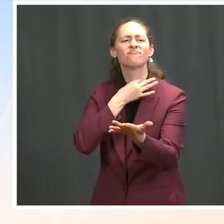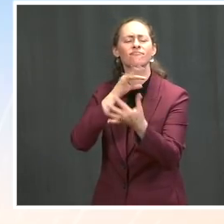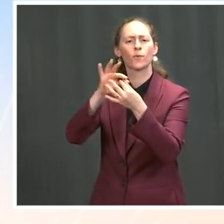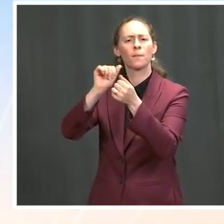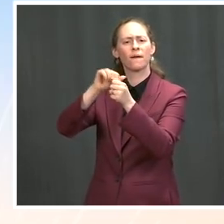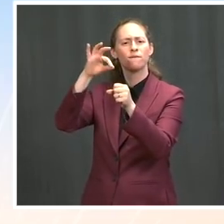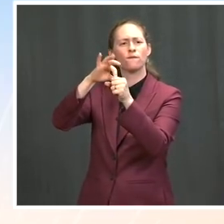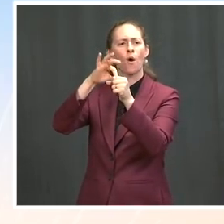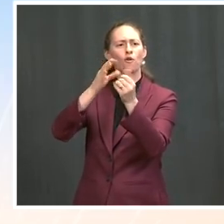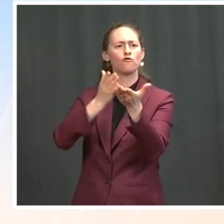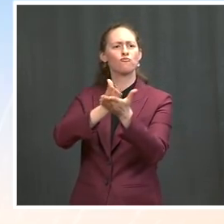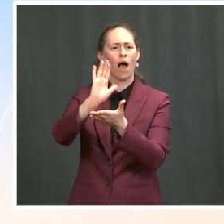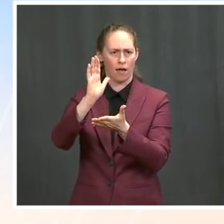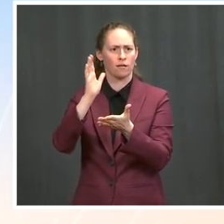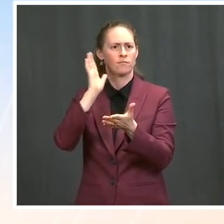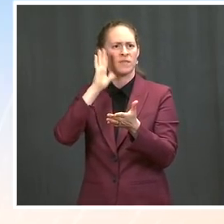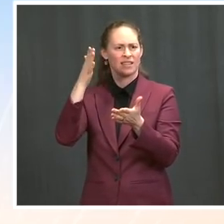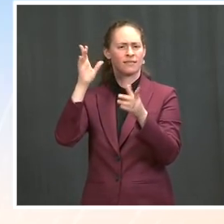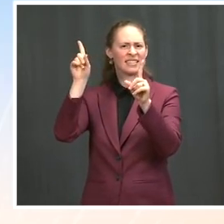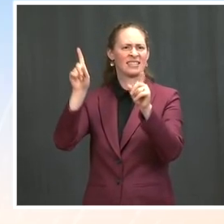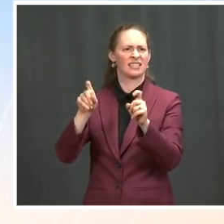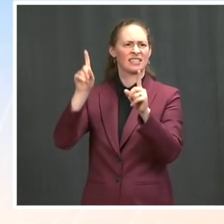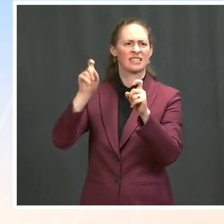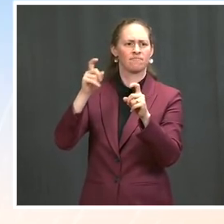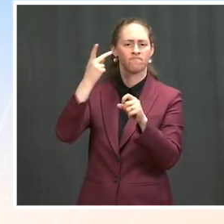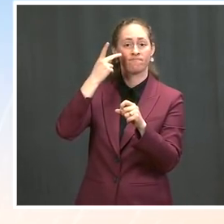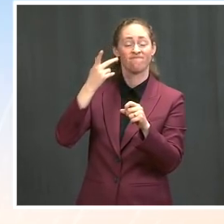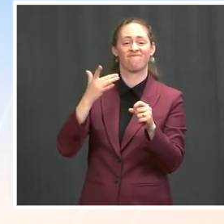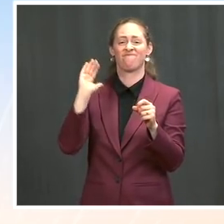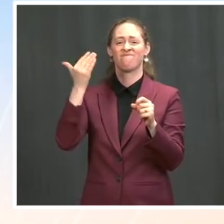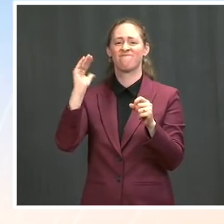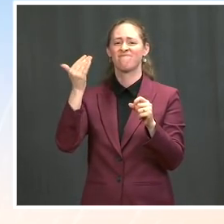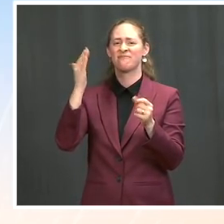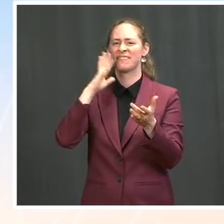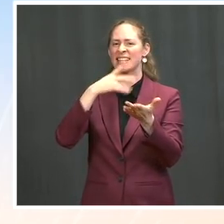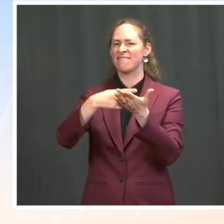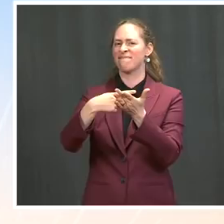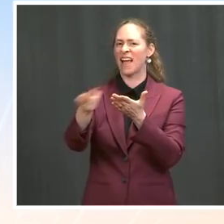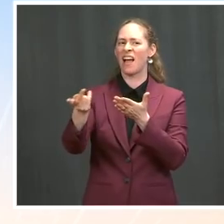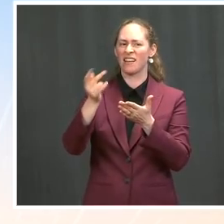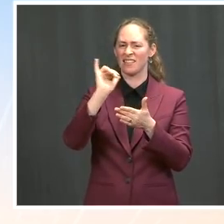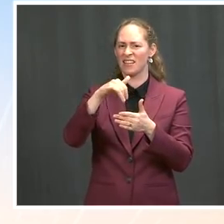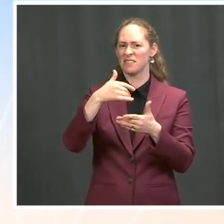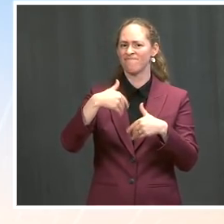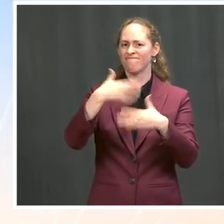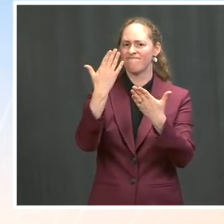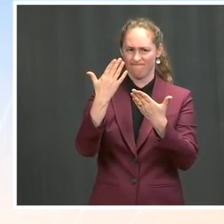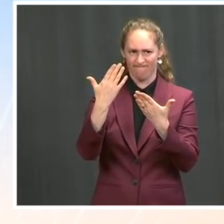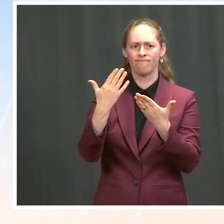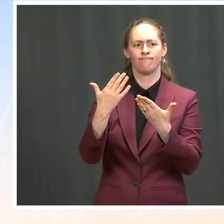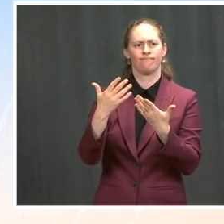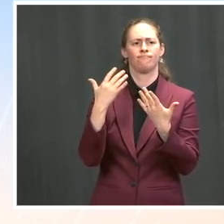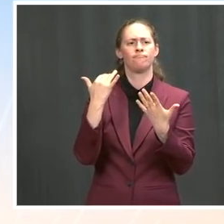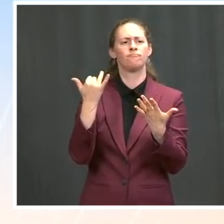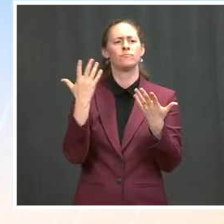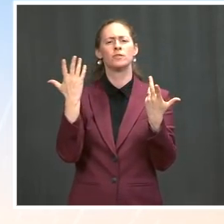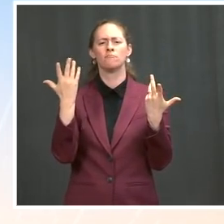That is expected to fail. When you look at -- right now, the prospects for voting rights